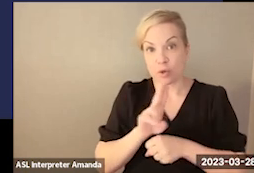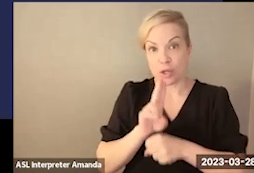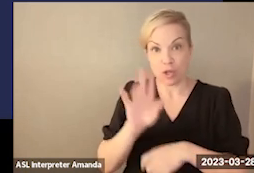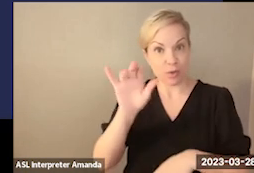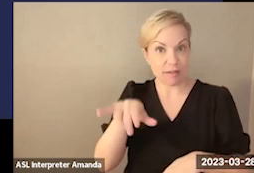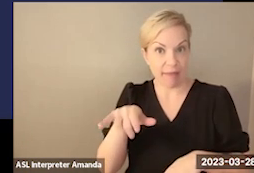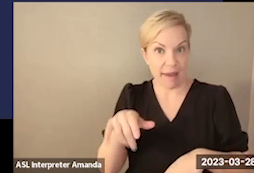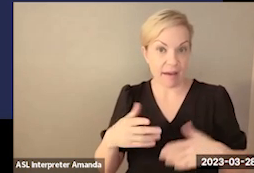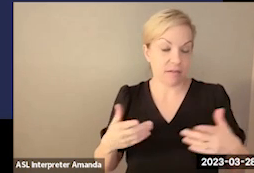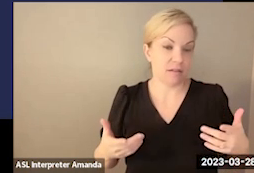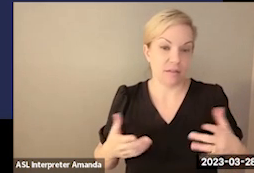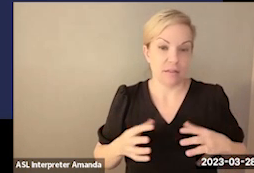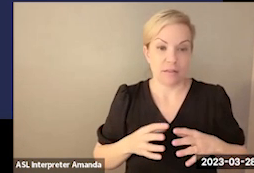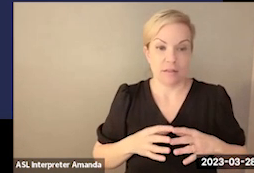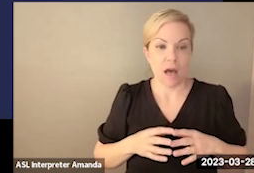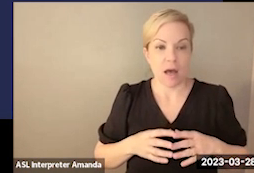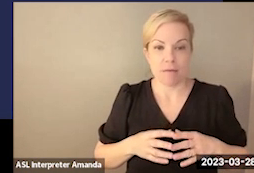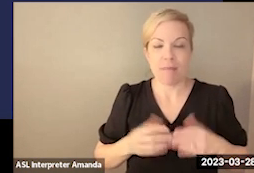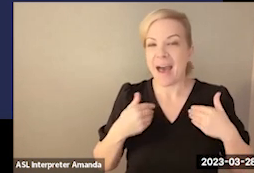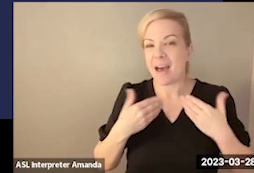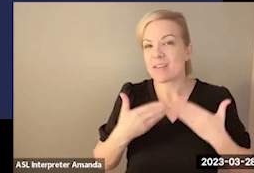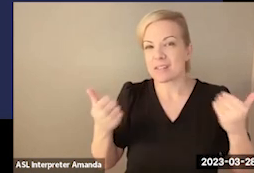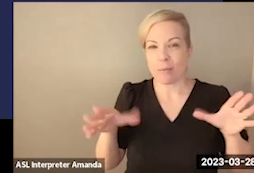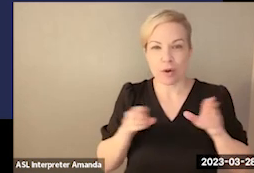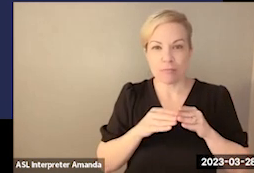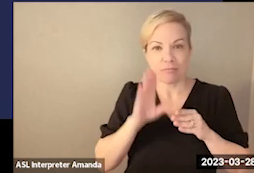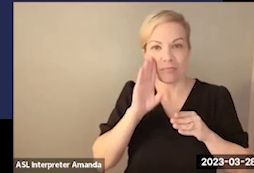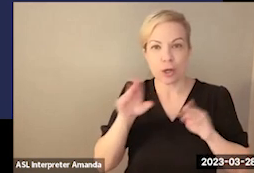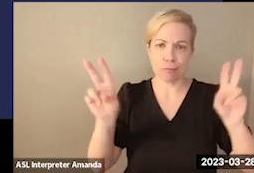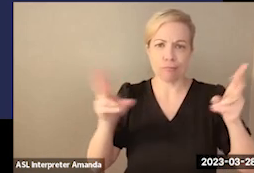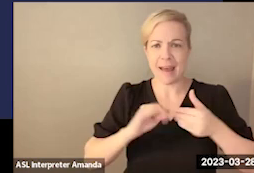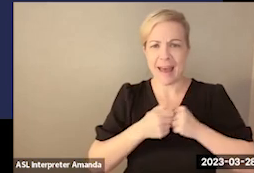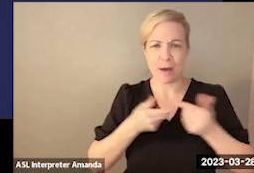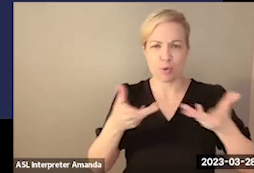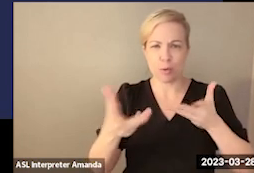Debbie Stine, Science & Technology Policy Academy: you know, like I, I have a whole. Another session like how to interact with people who disagree with you